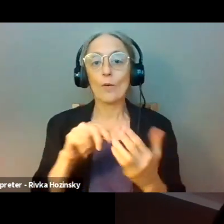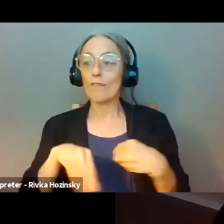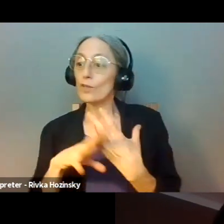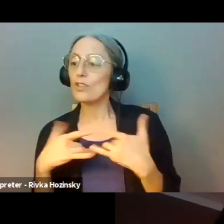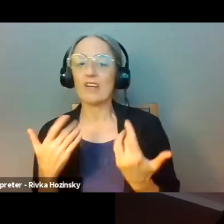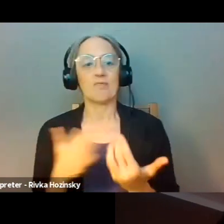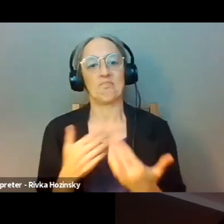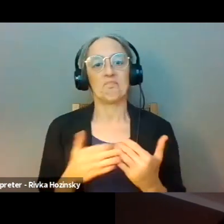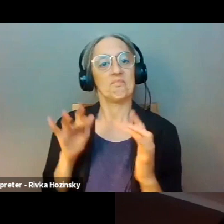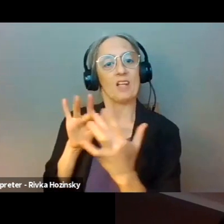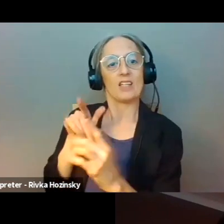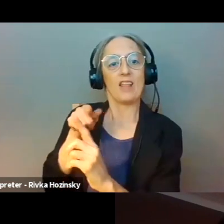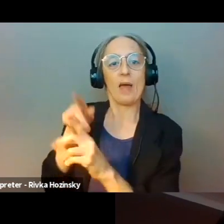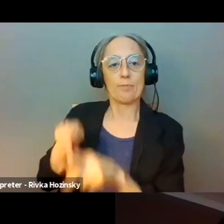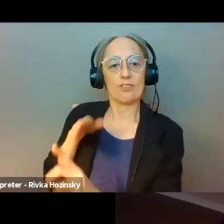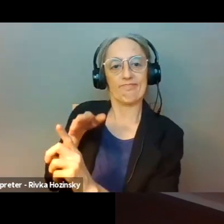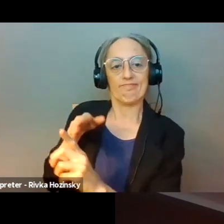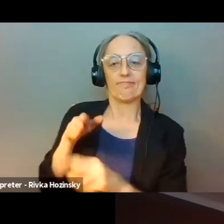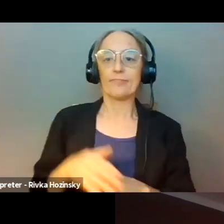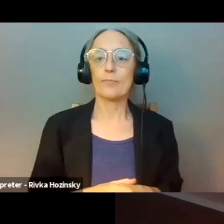And one more thing I'll say to the buy in thing,